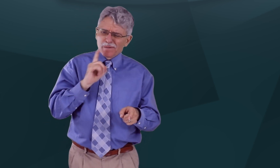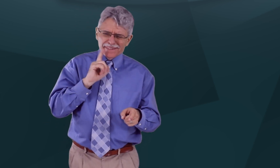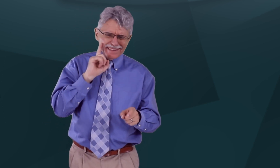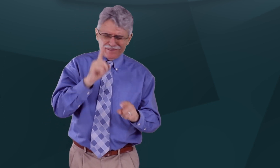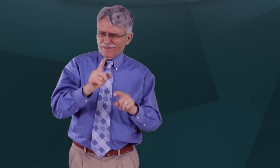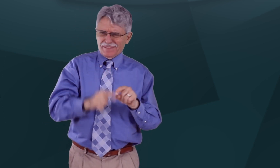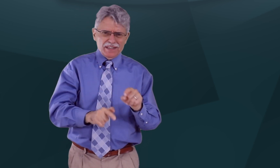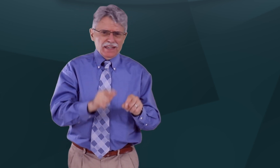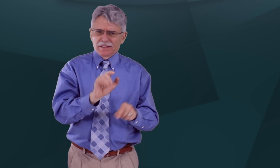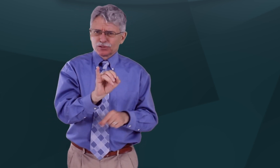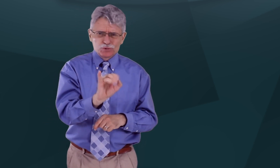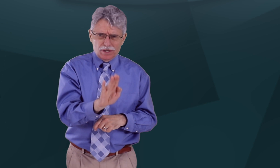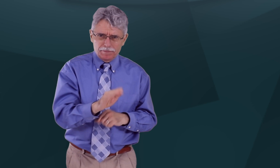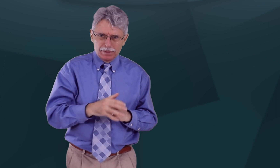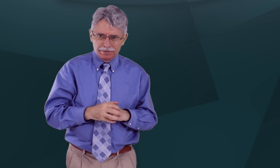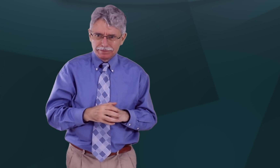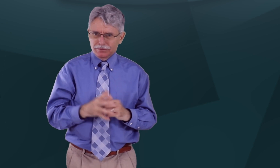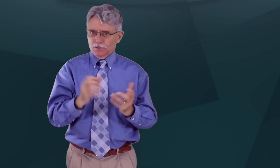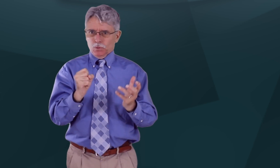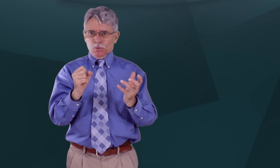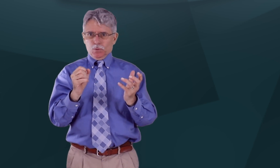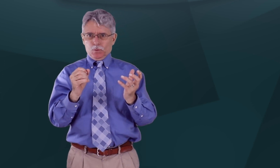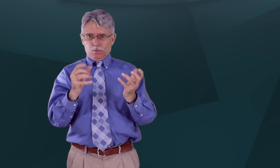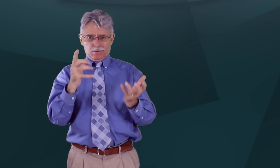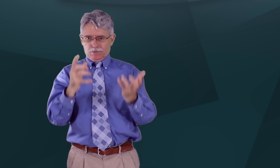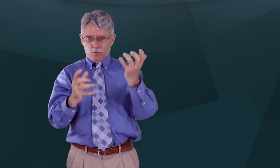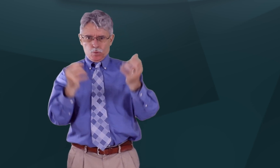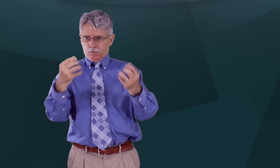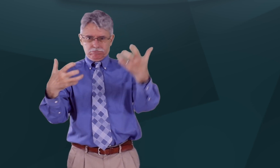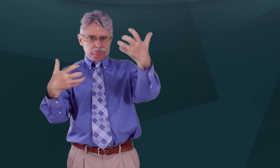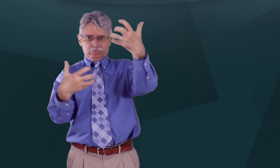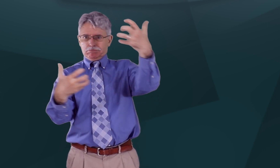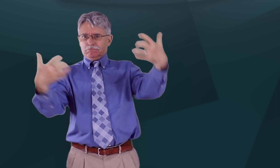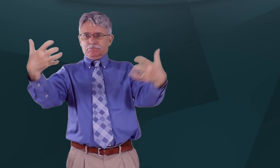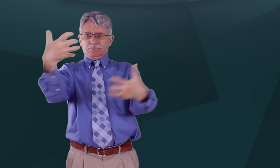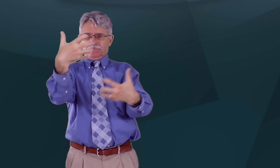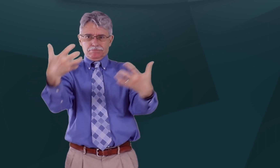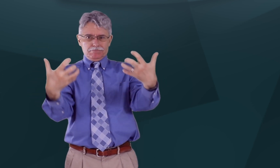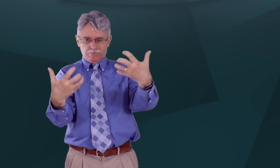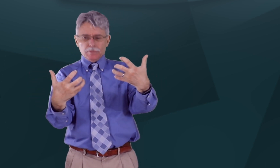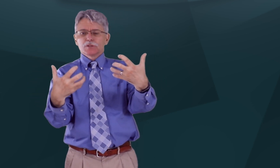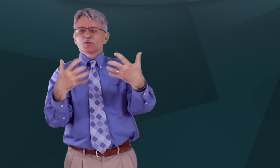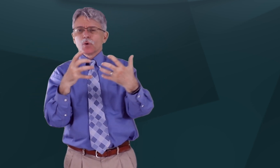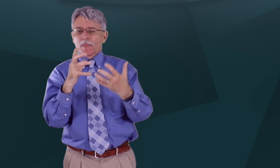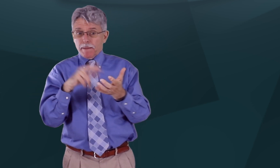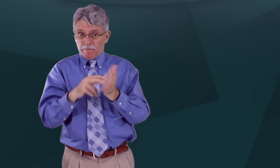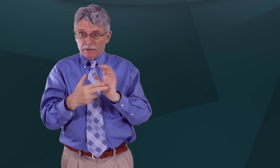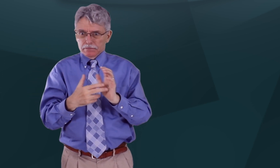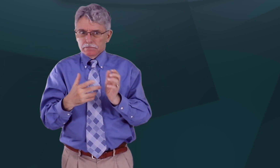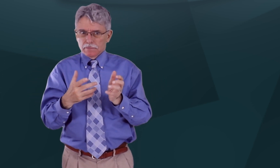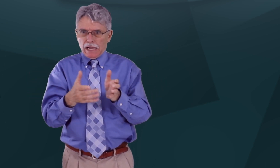you know, they won't be able to get a job. So there was this -- just real mismatch between the child's potential